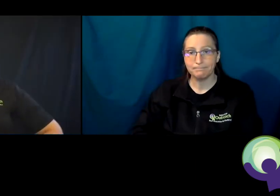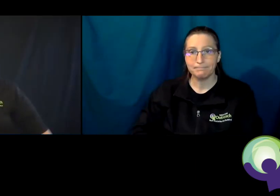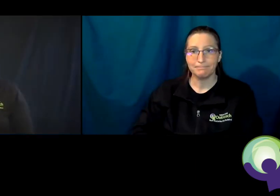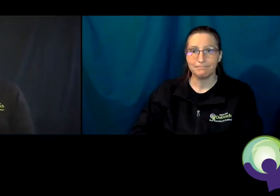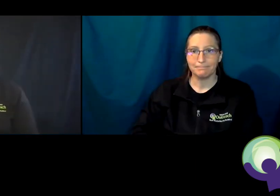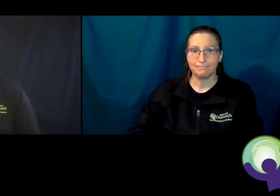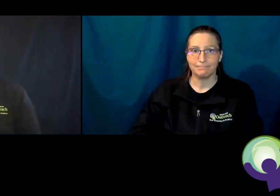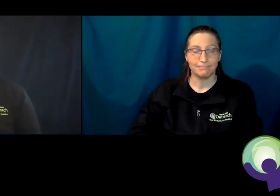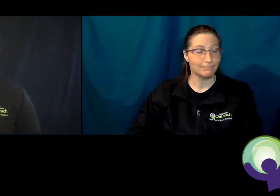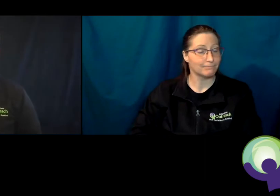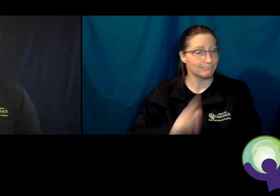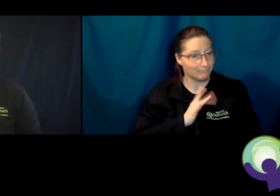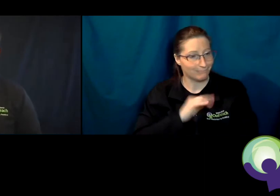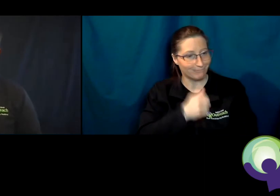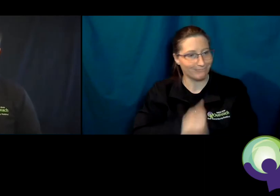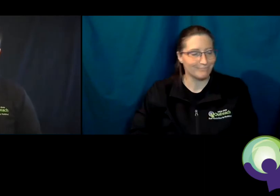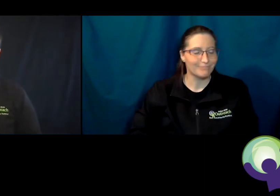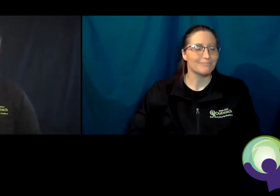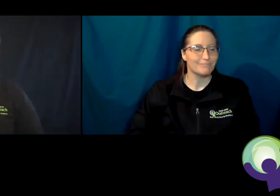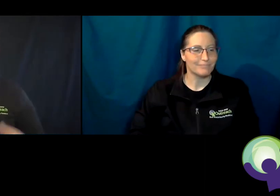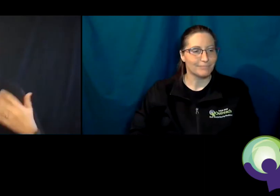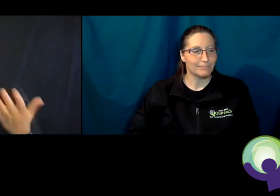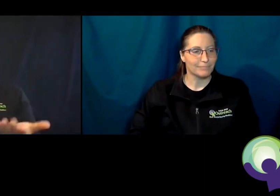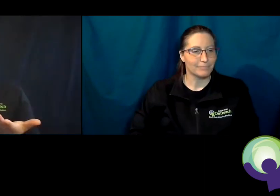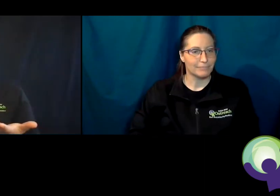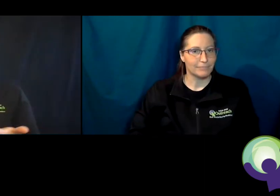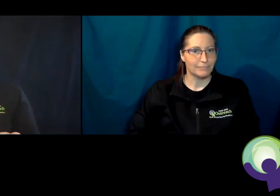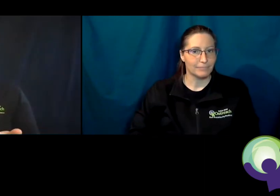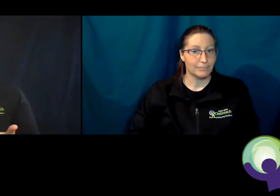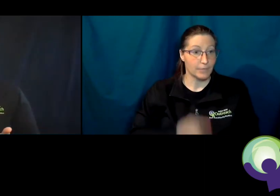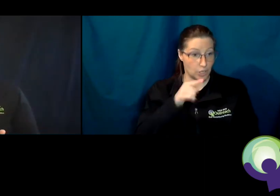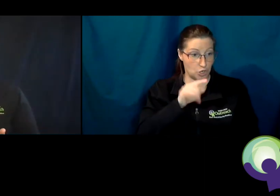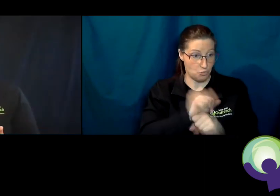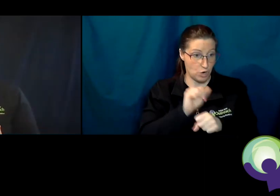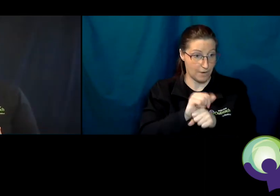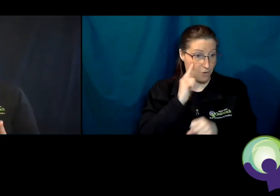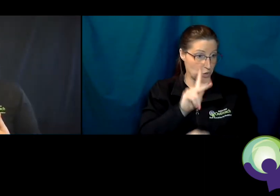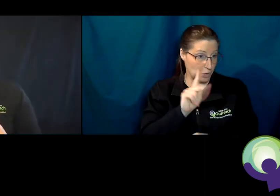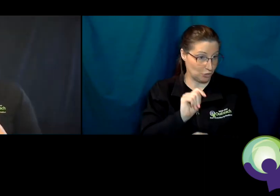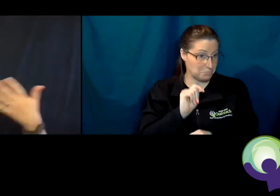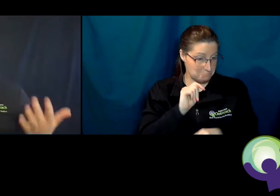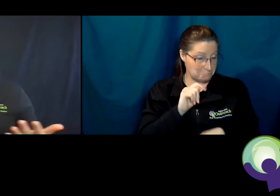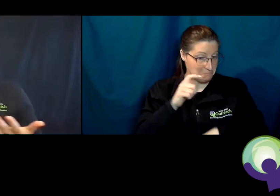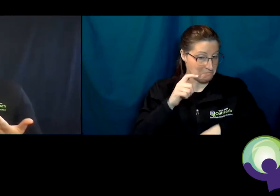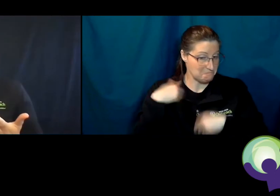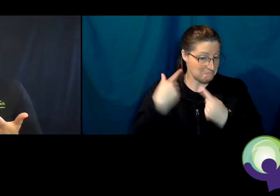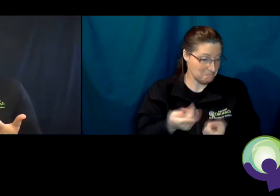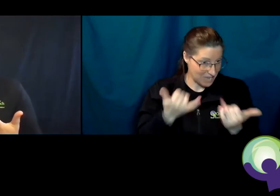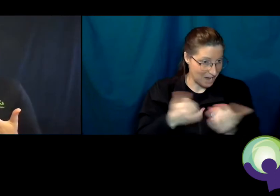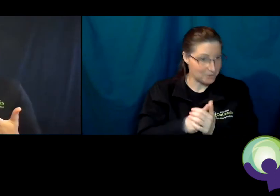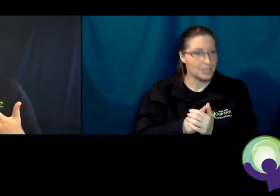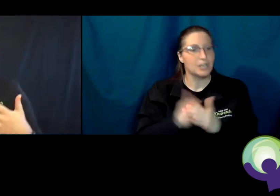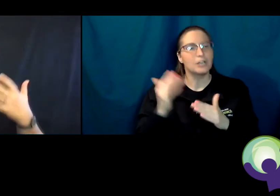awesome and so you've been working for quick check for a little while could you share something that